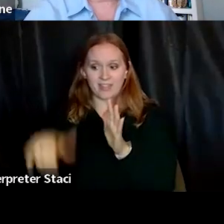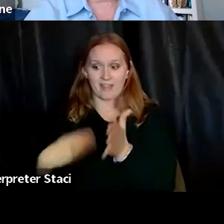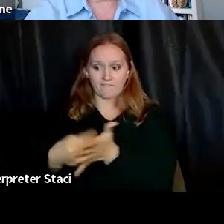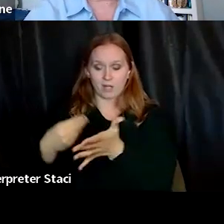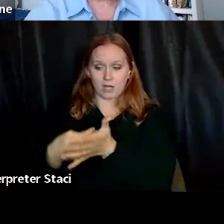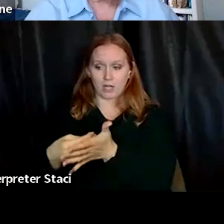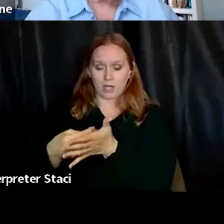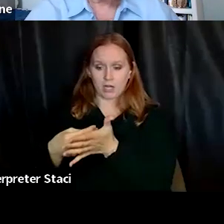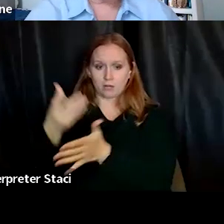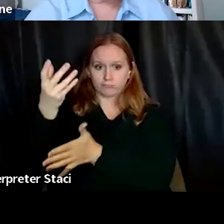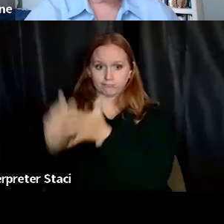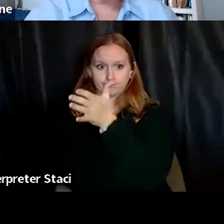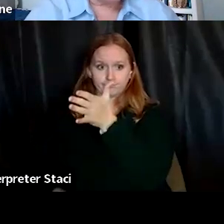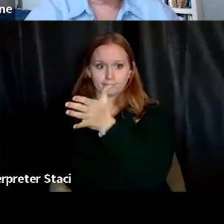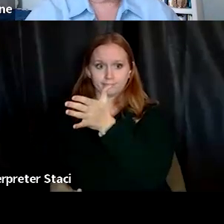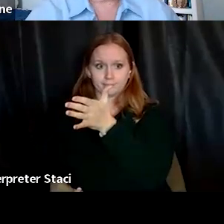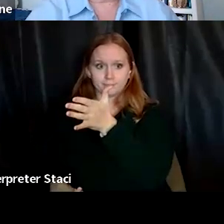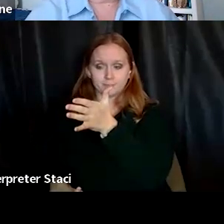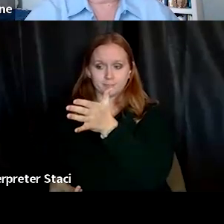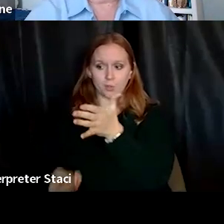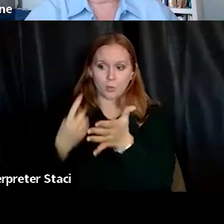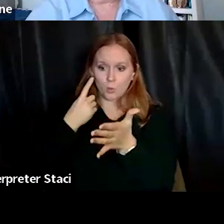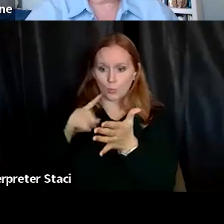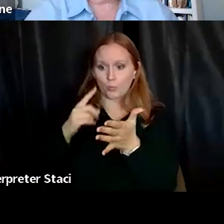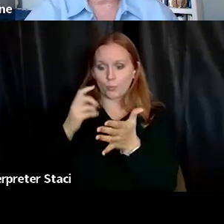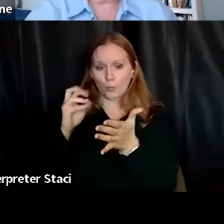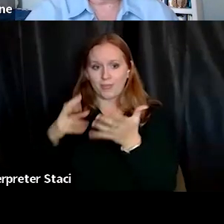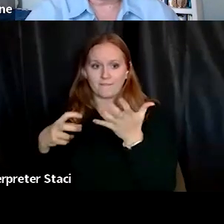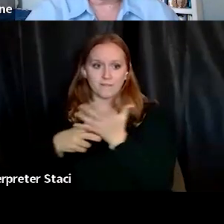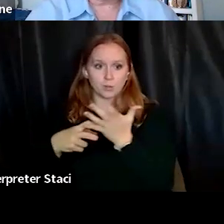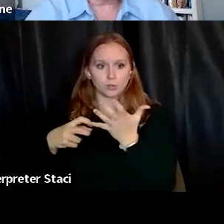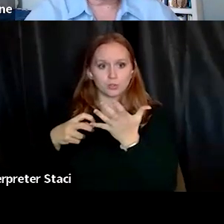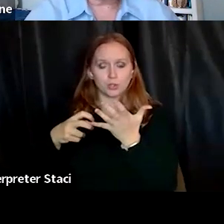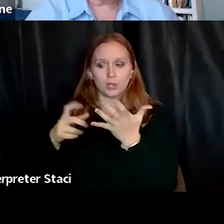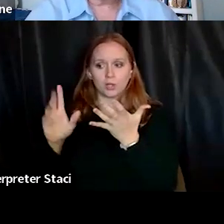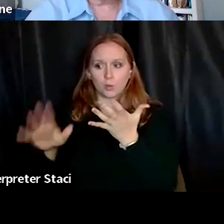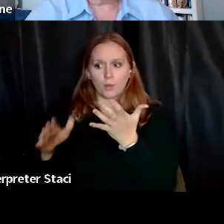for that program or the voucher, you know, for that housing, then they would be at risk of homelessness.